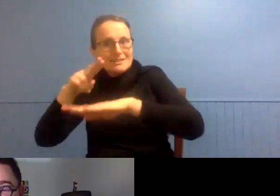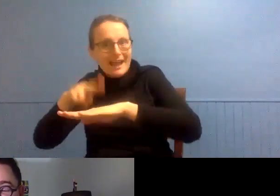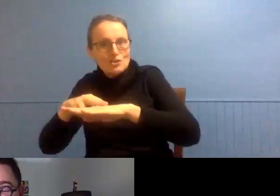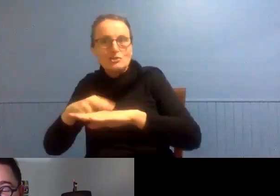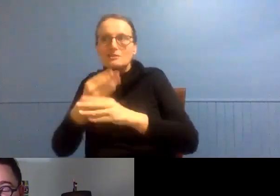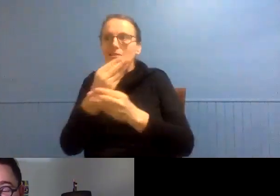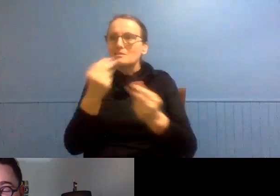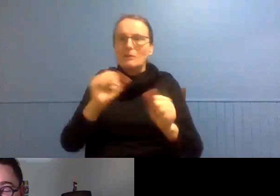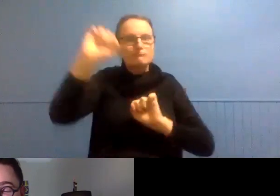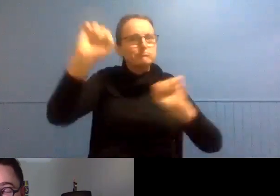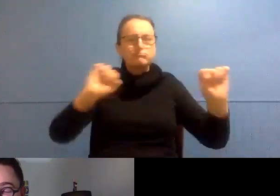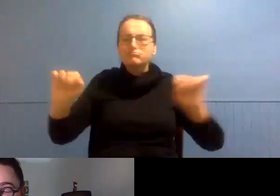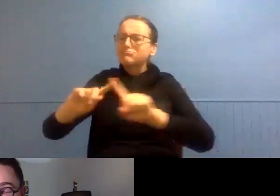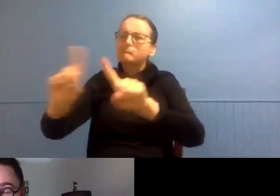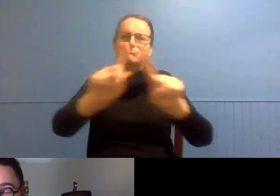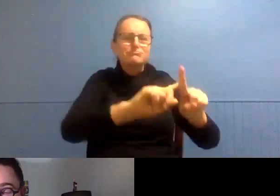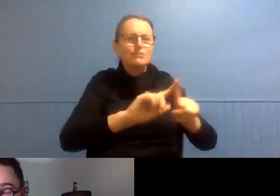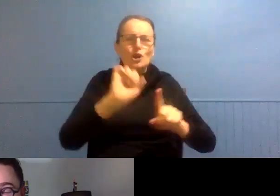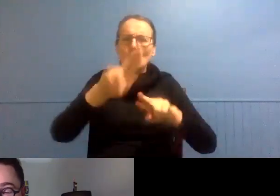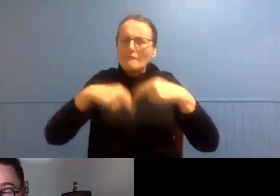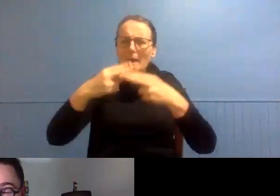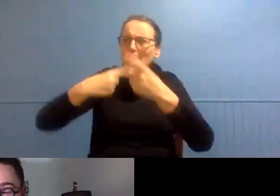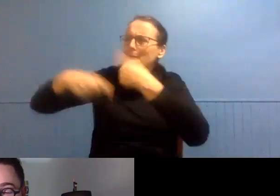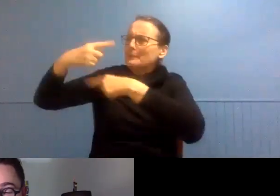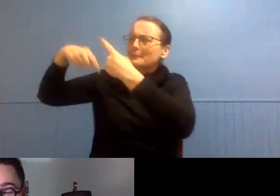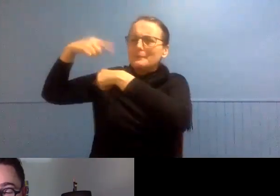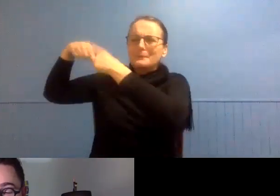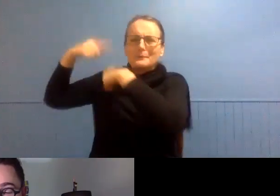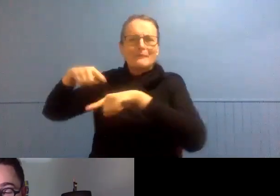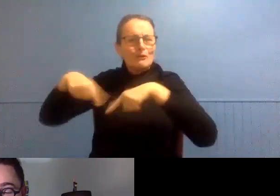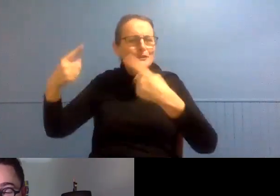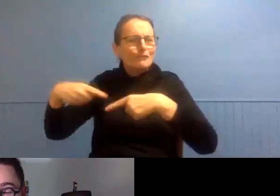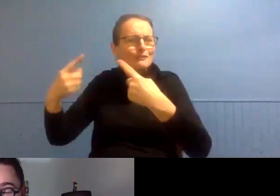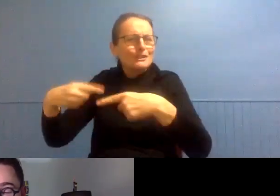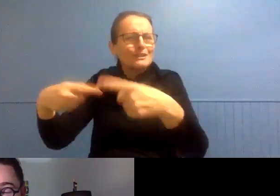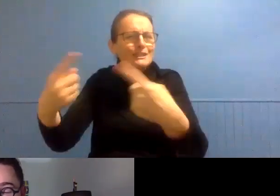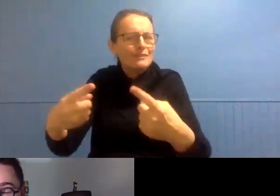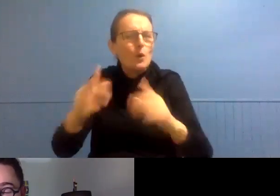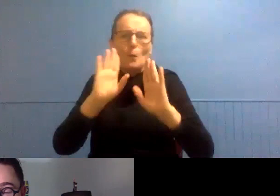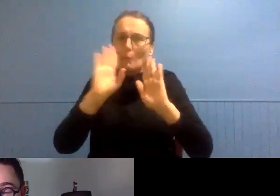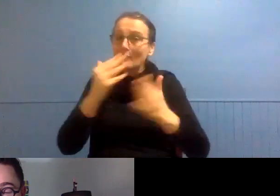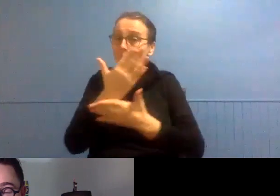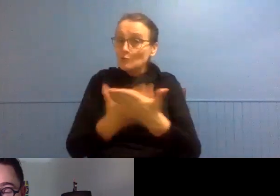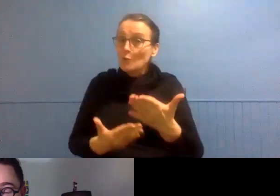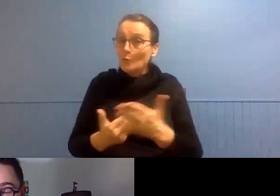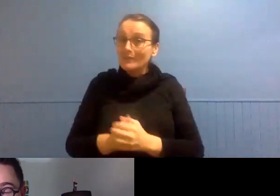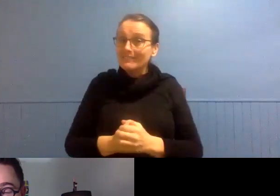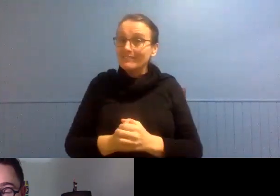side, we have such an eclectic and wonderful story that includes our First Nations people.